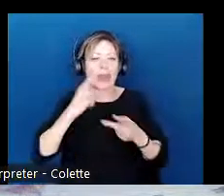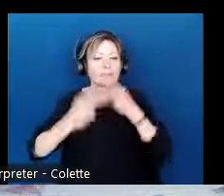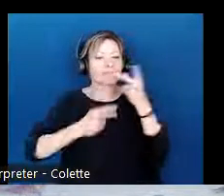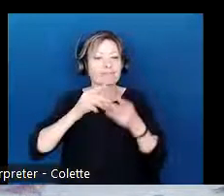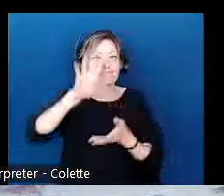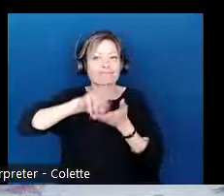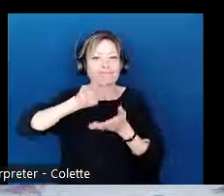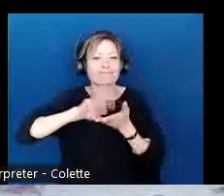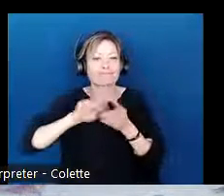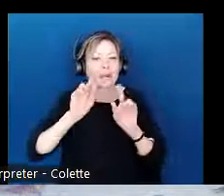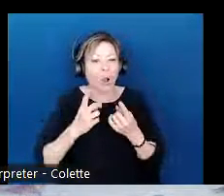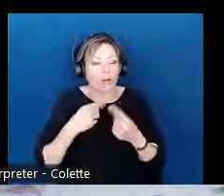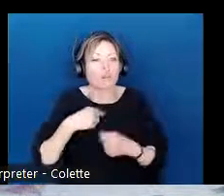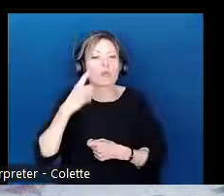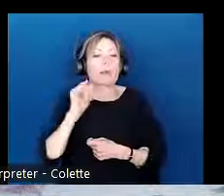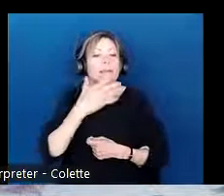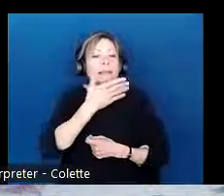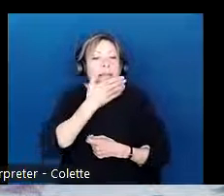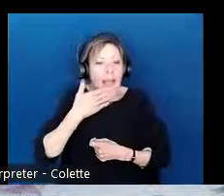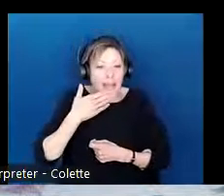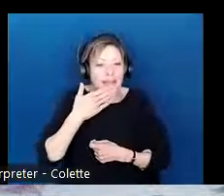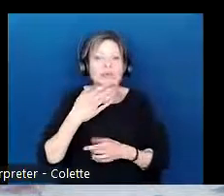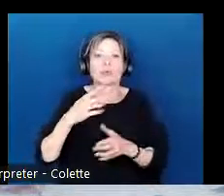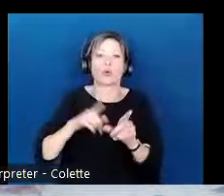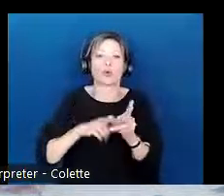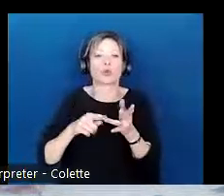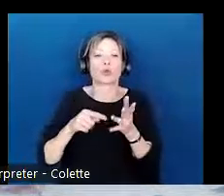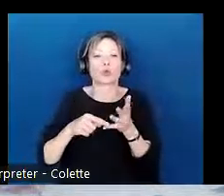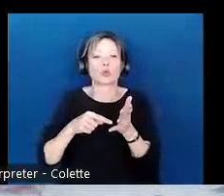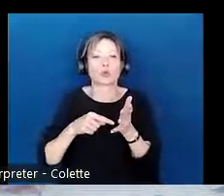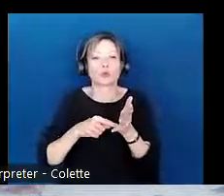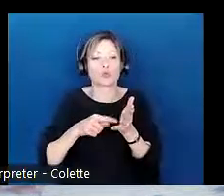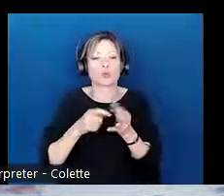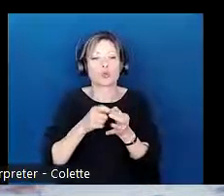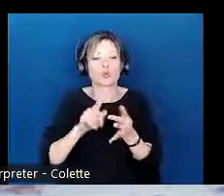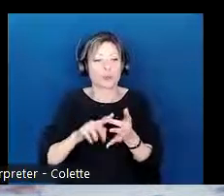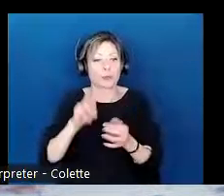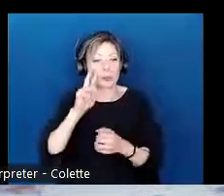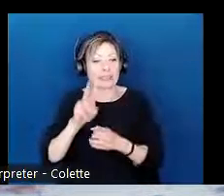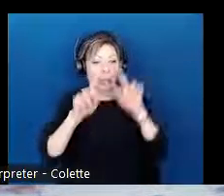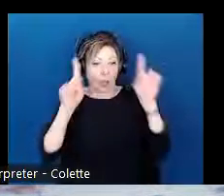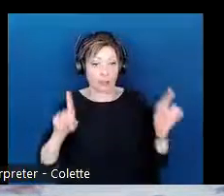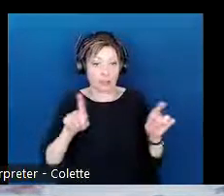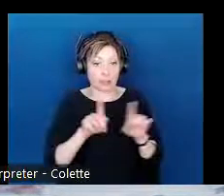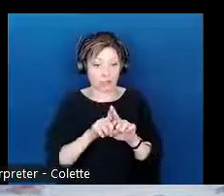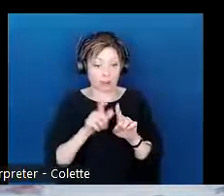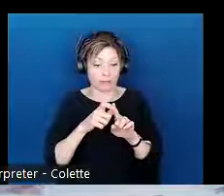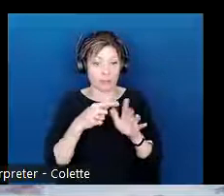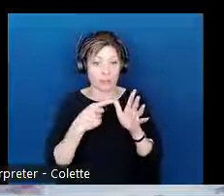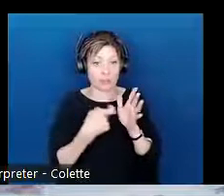to listen and also see on YouTube a picture and a sound of the Dartford warbler. So I'll